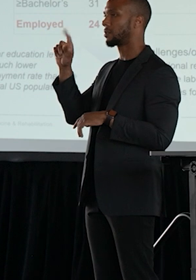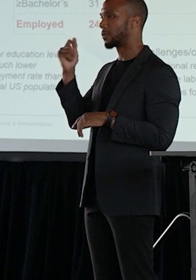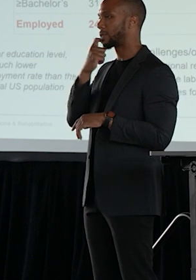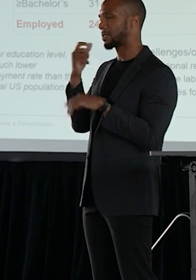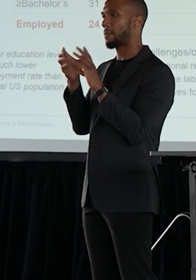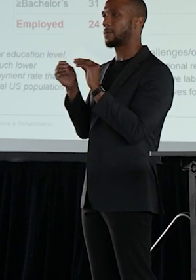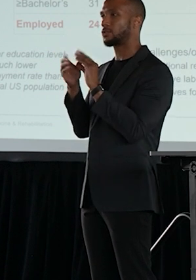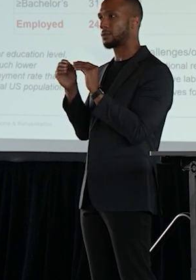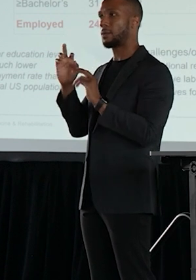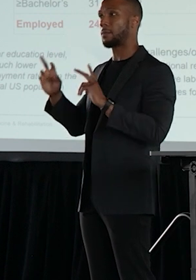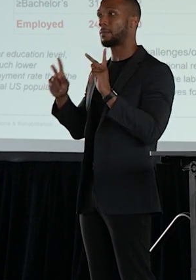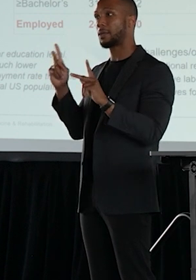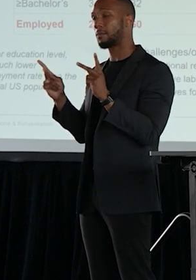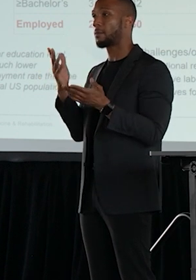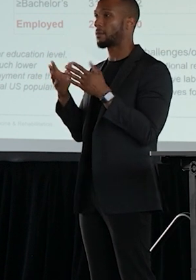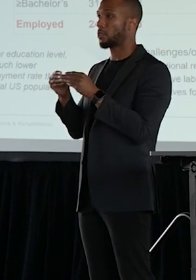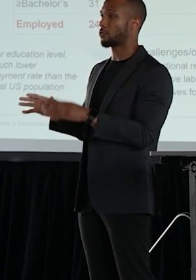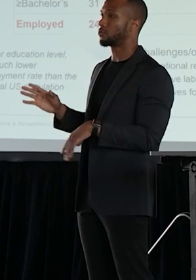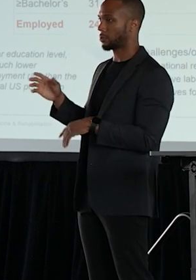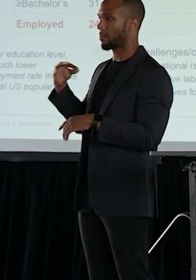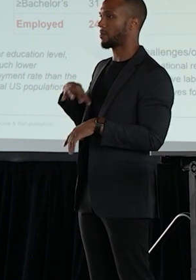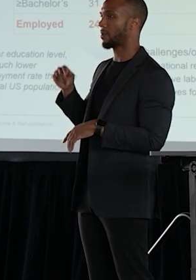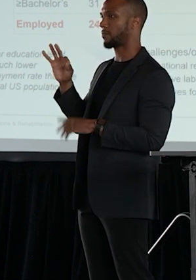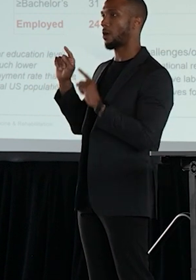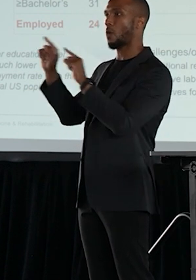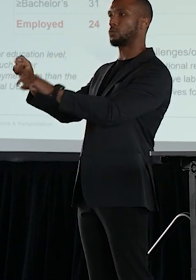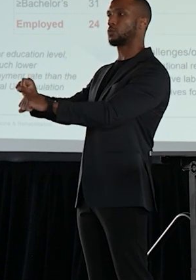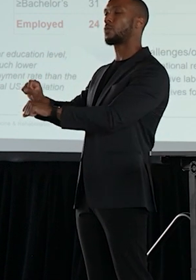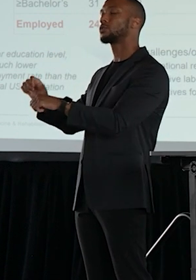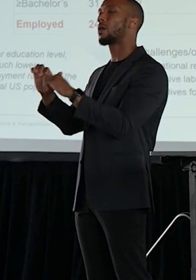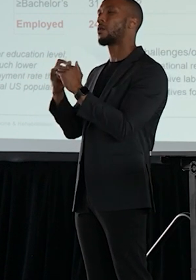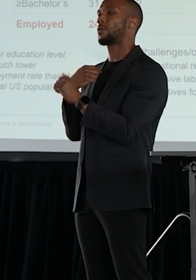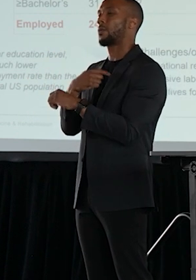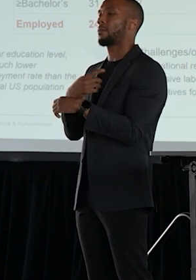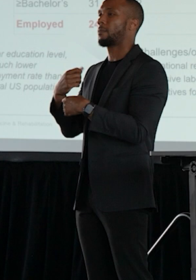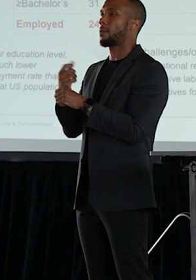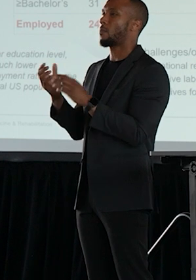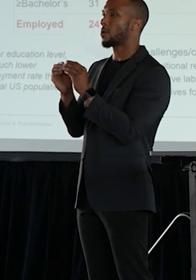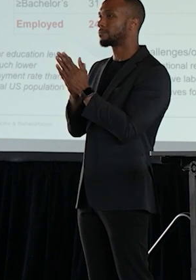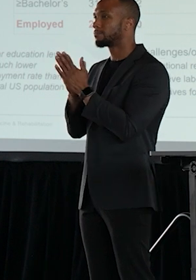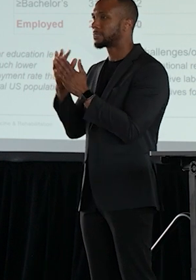know, people may lose benefit if they go out to work, you know. So how we make them more incentive for working? You know?